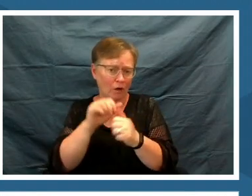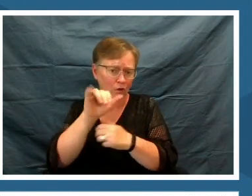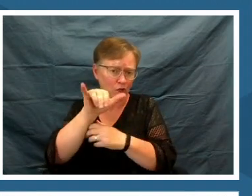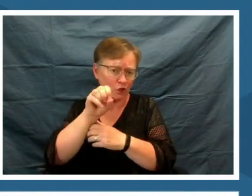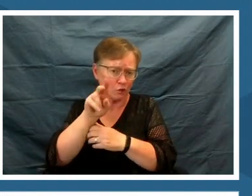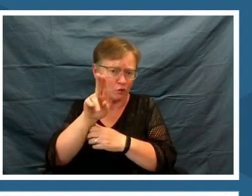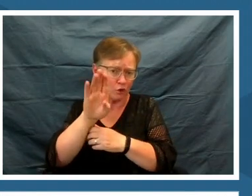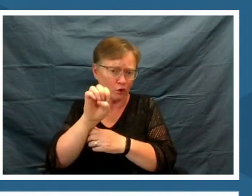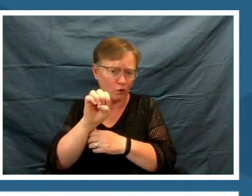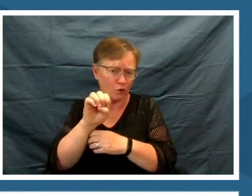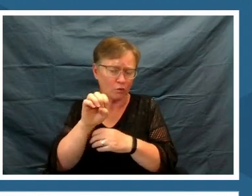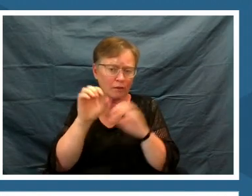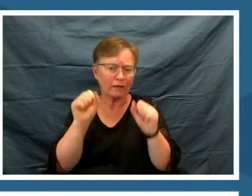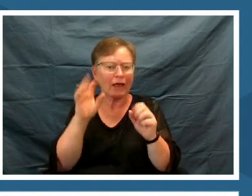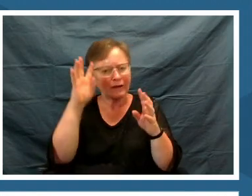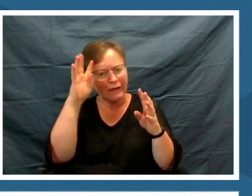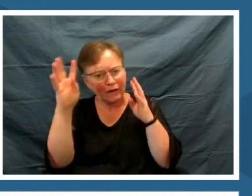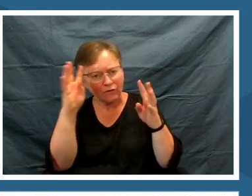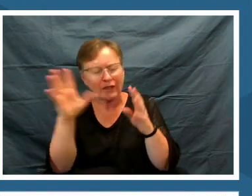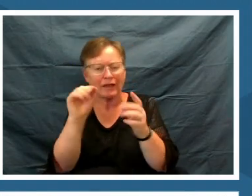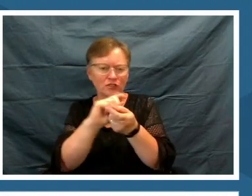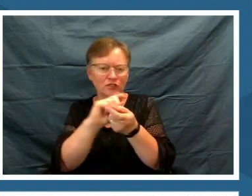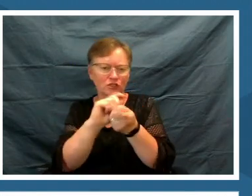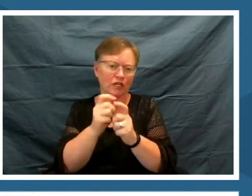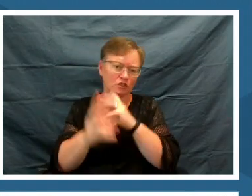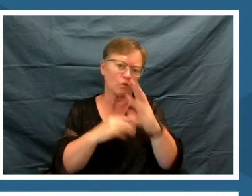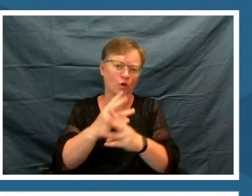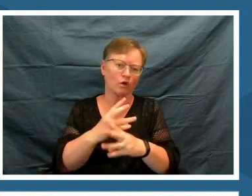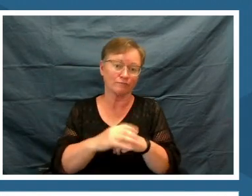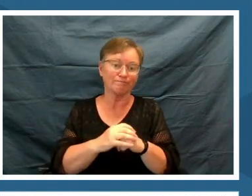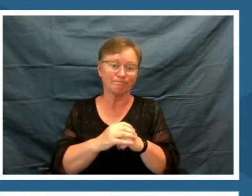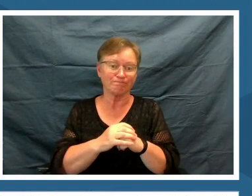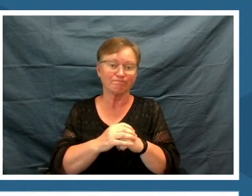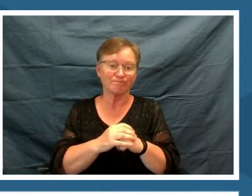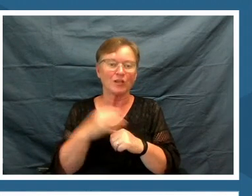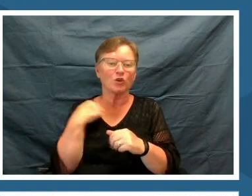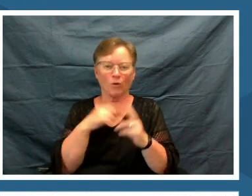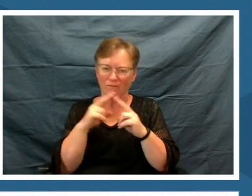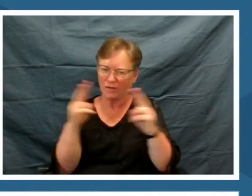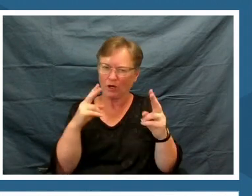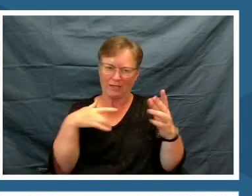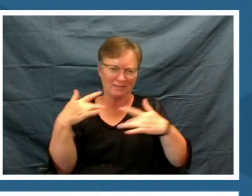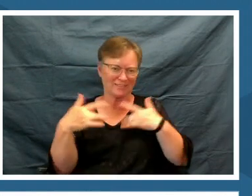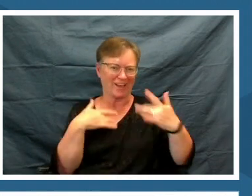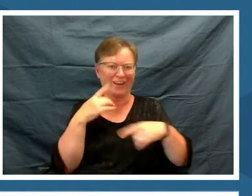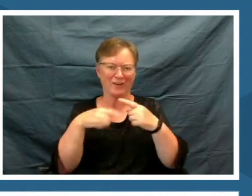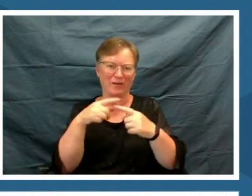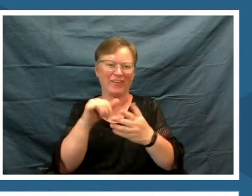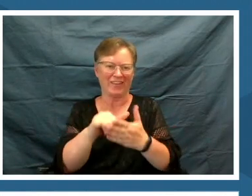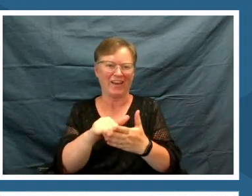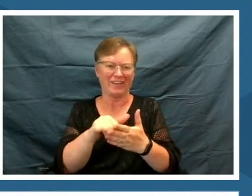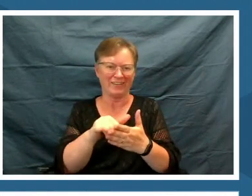and change the world um so we're really super excited about